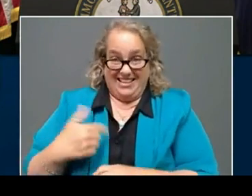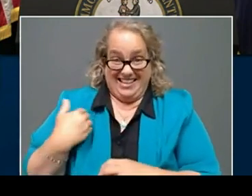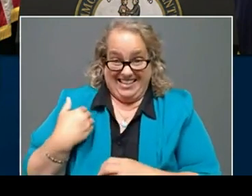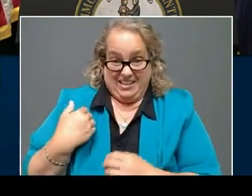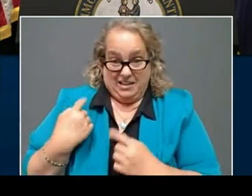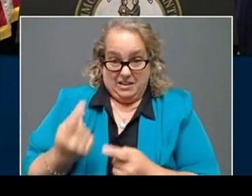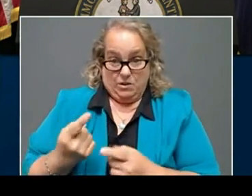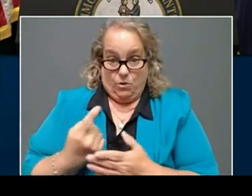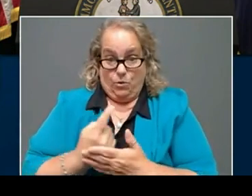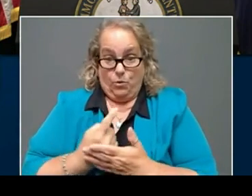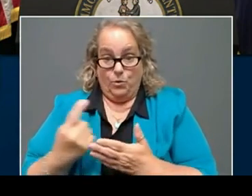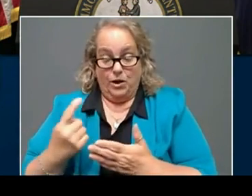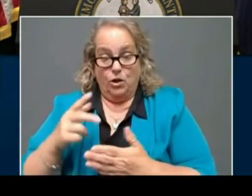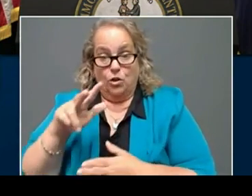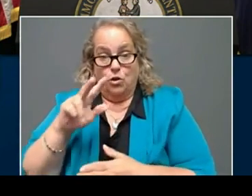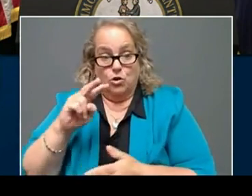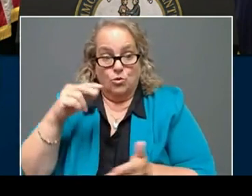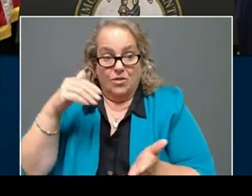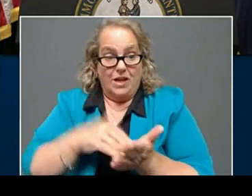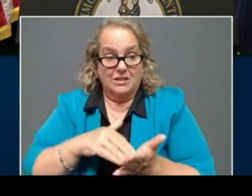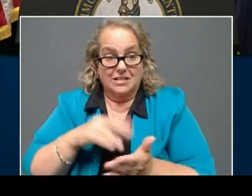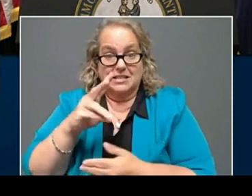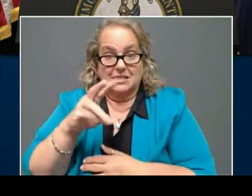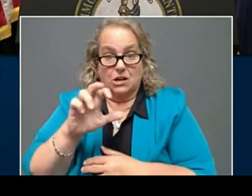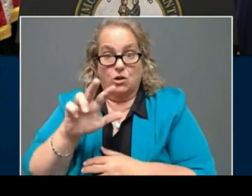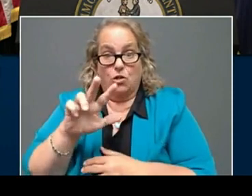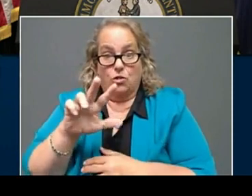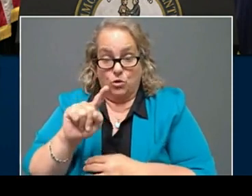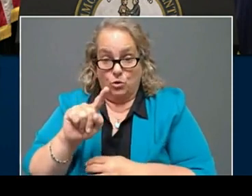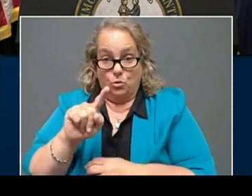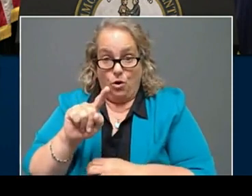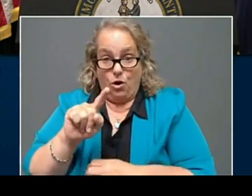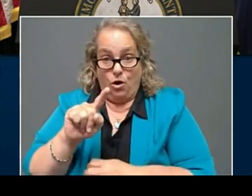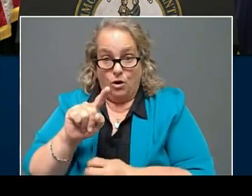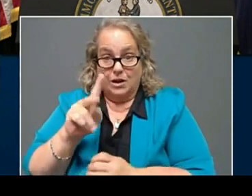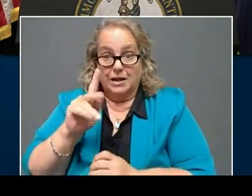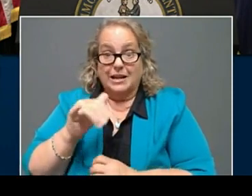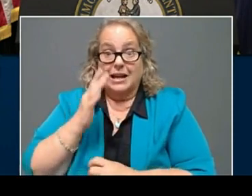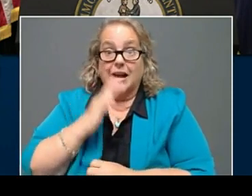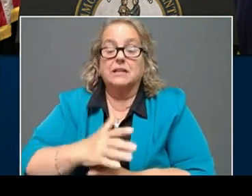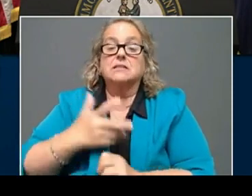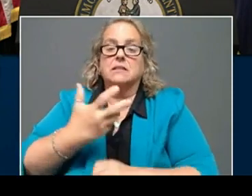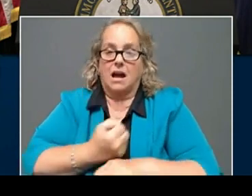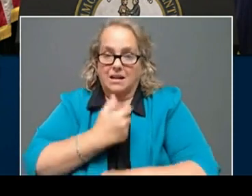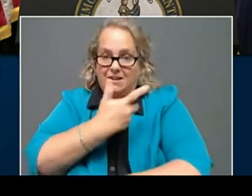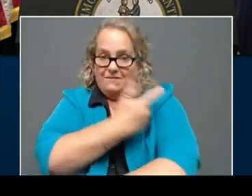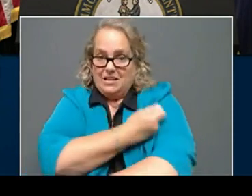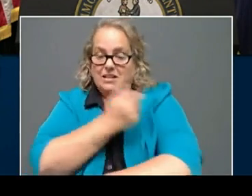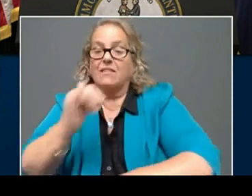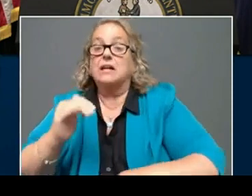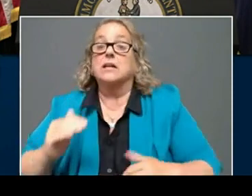32,631 Kentucky is vaccinated. That's up significantly from the fourth of